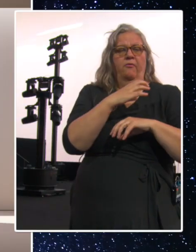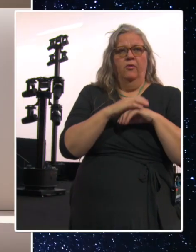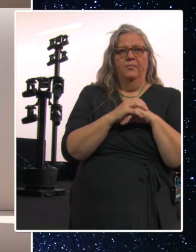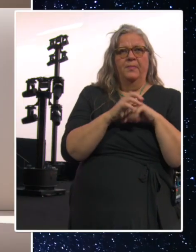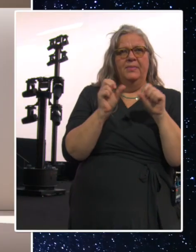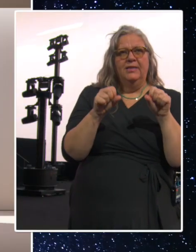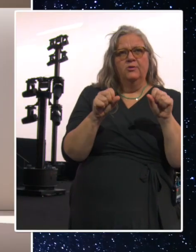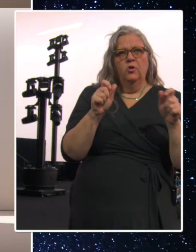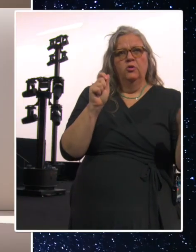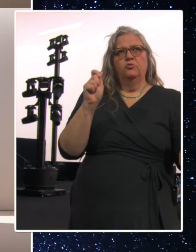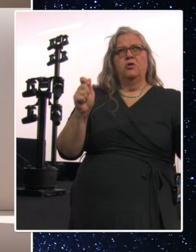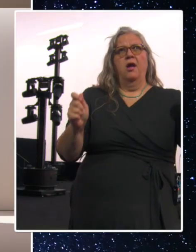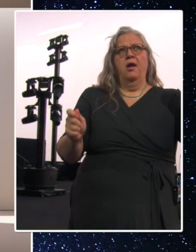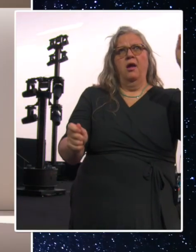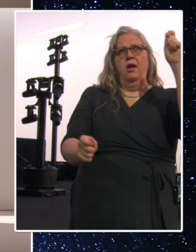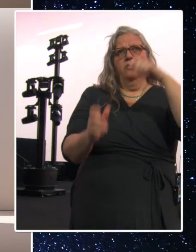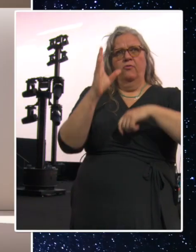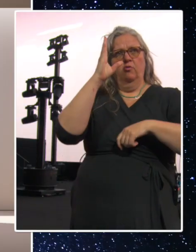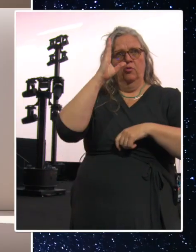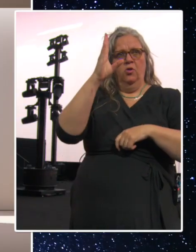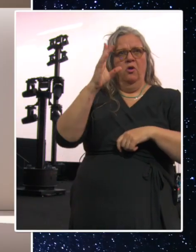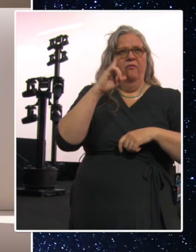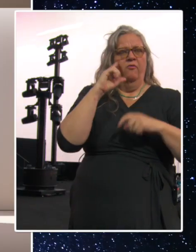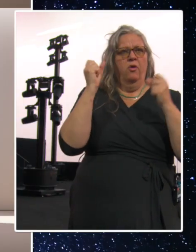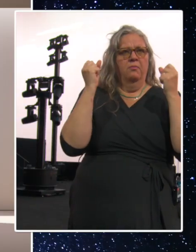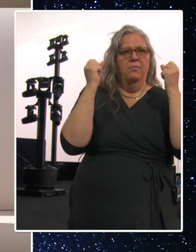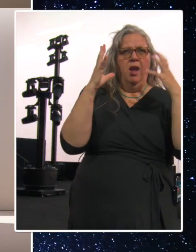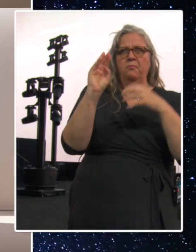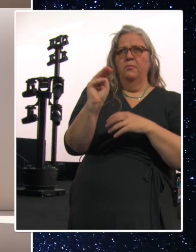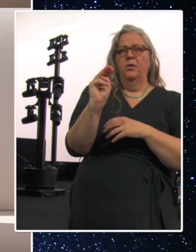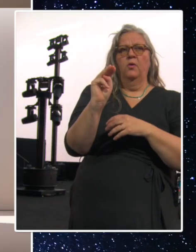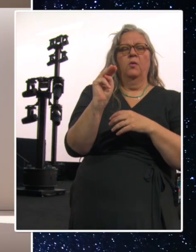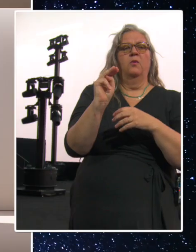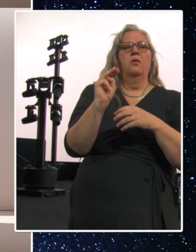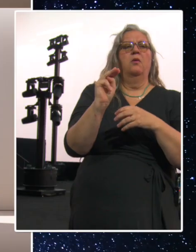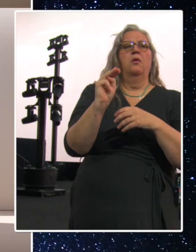the potential to change the future from millions of children.